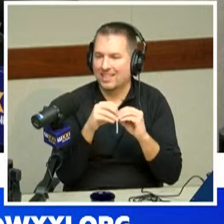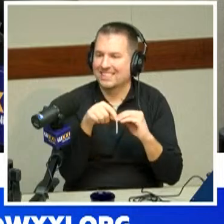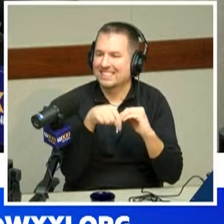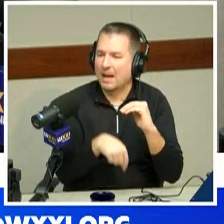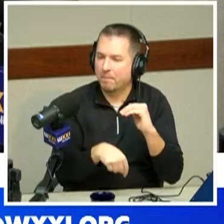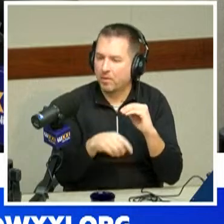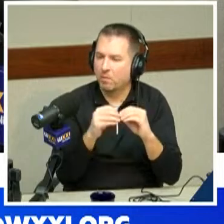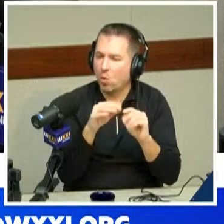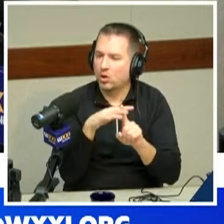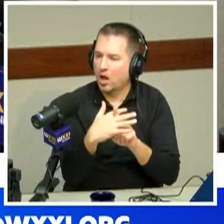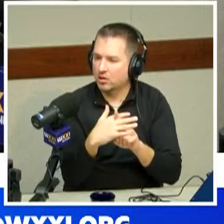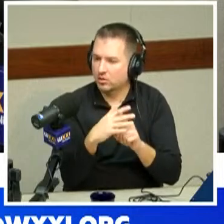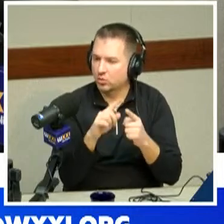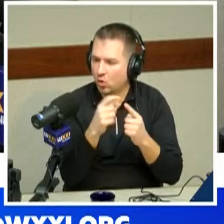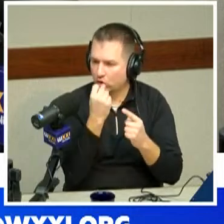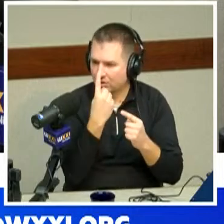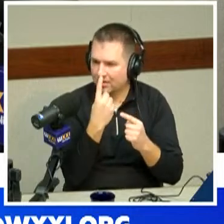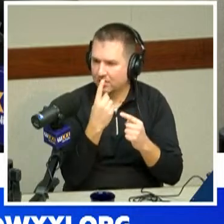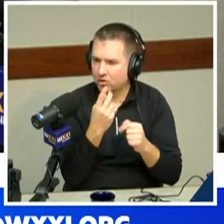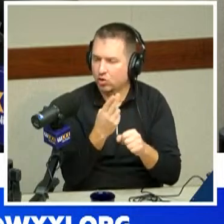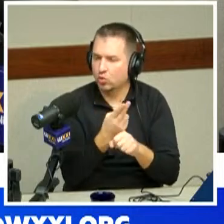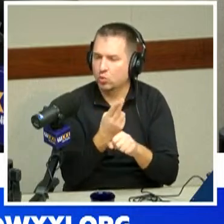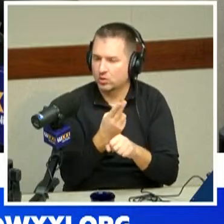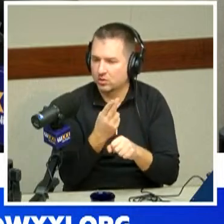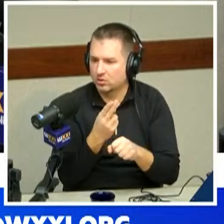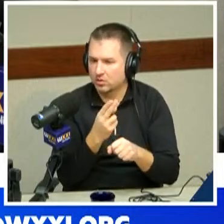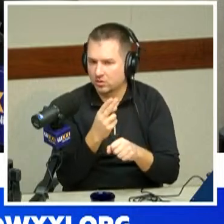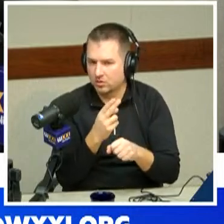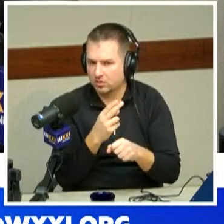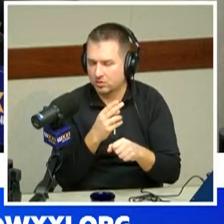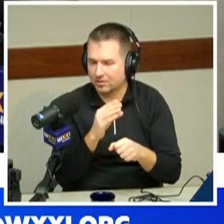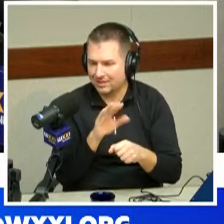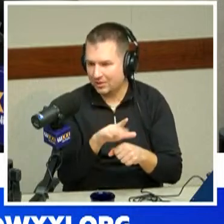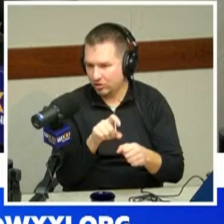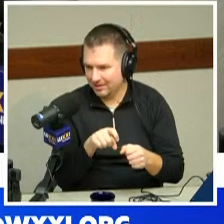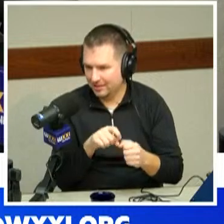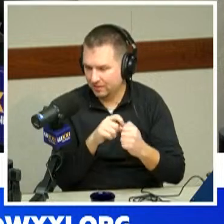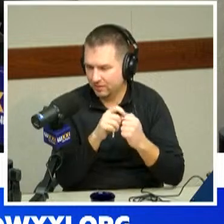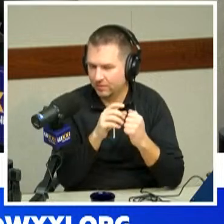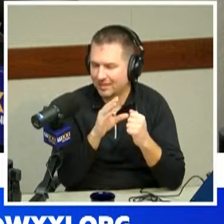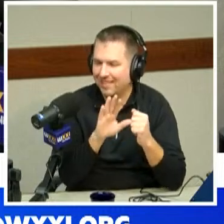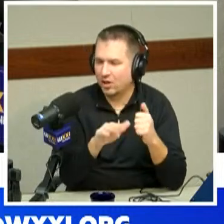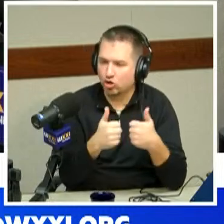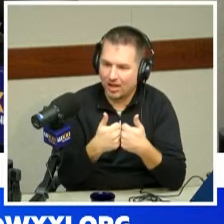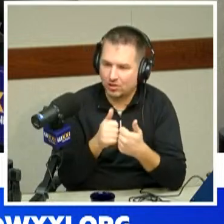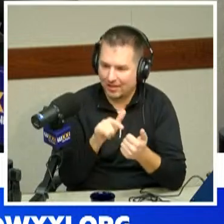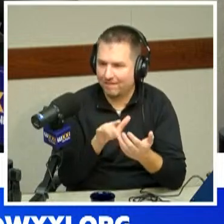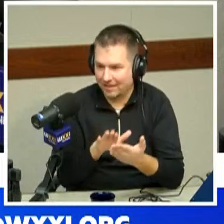context understanding of the usage and their their needs and challenges that they face MH